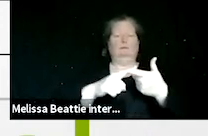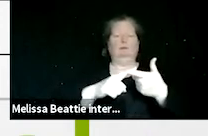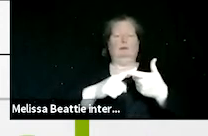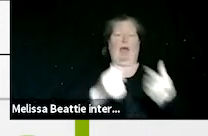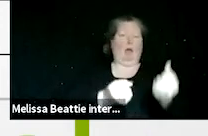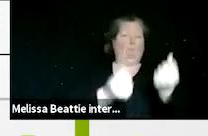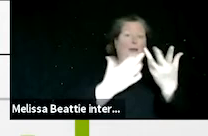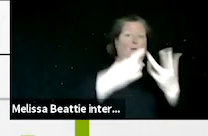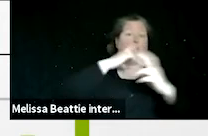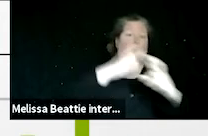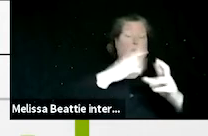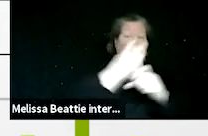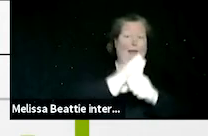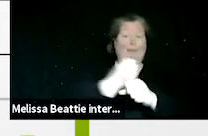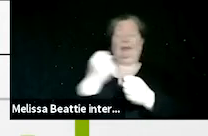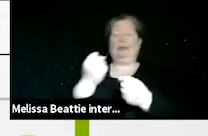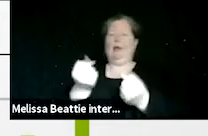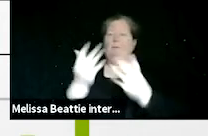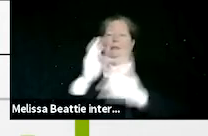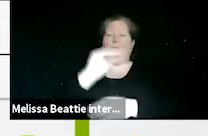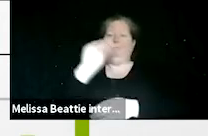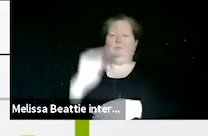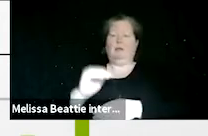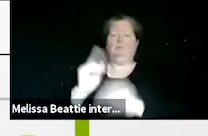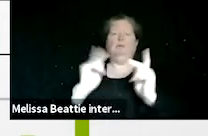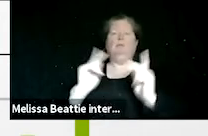and the percentage of people who ignored the fish. Totally.